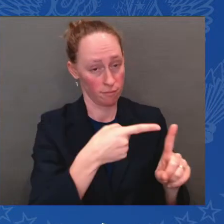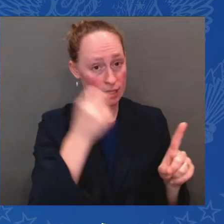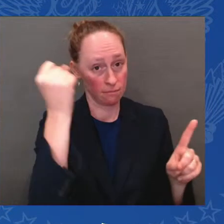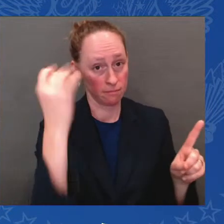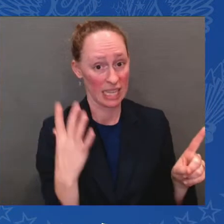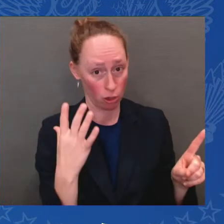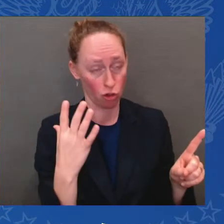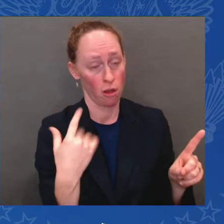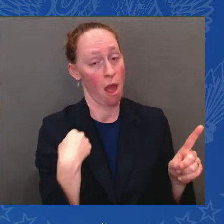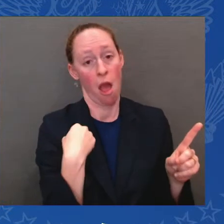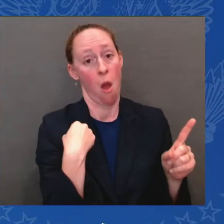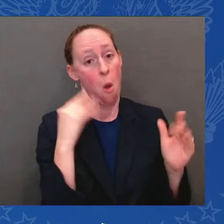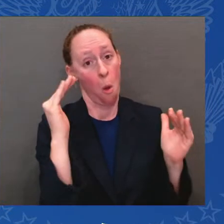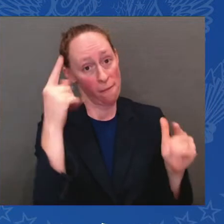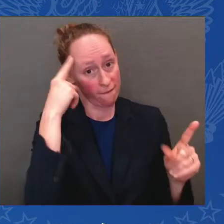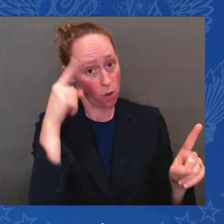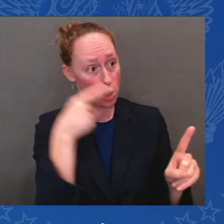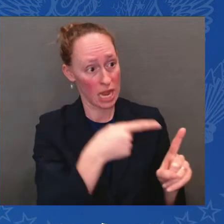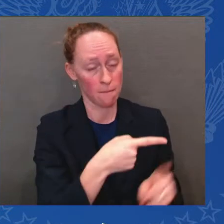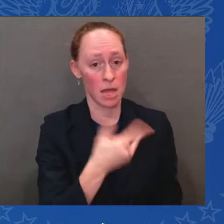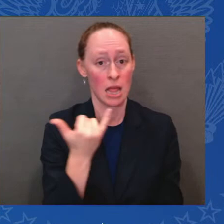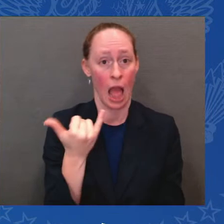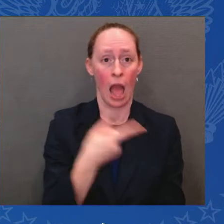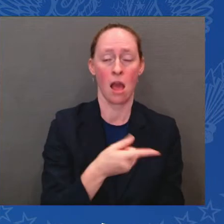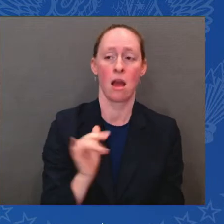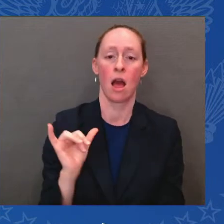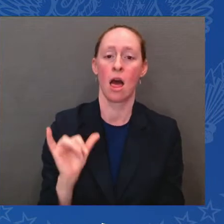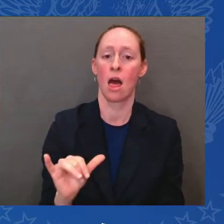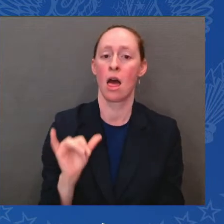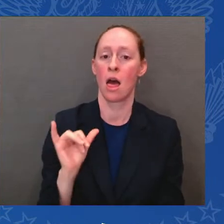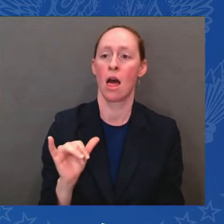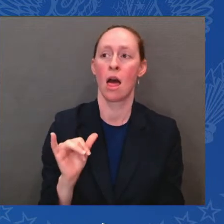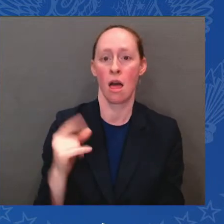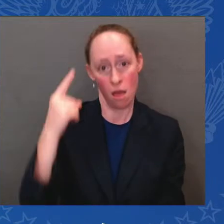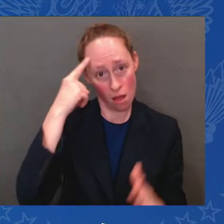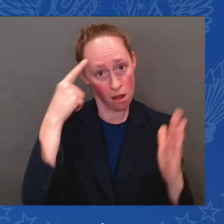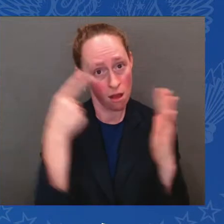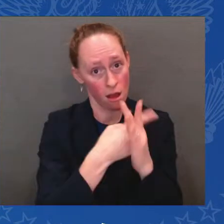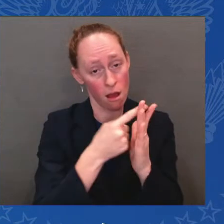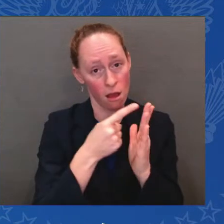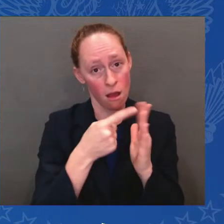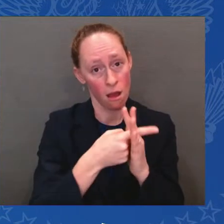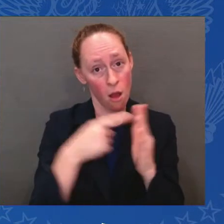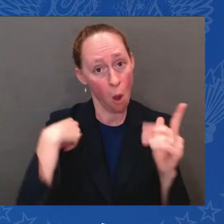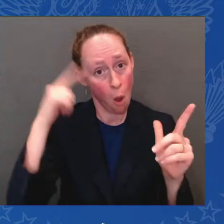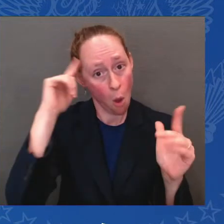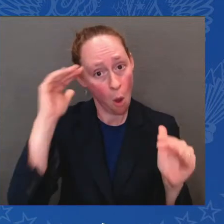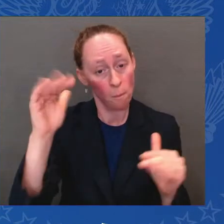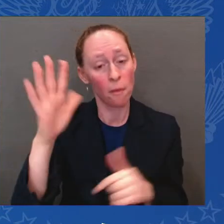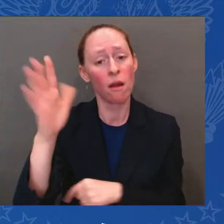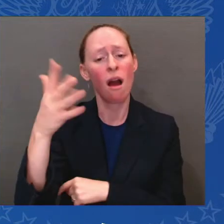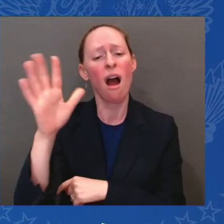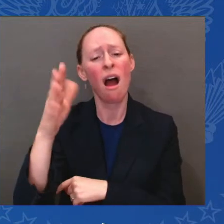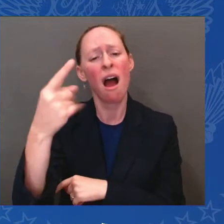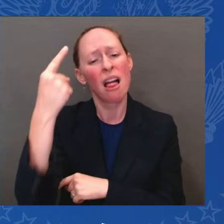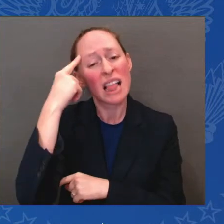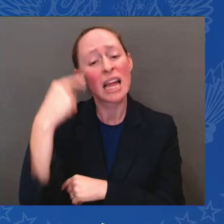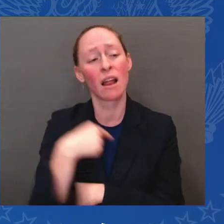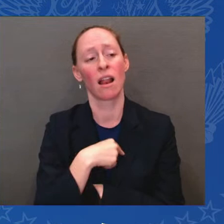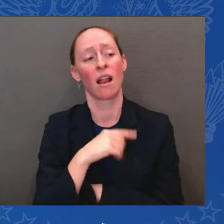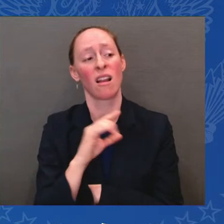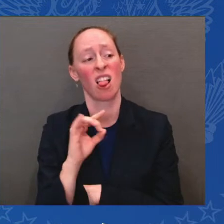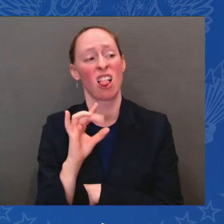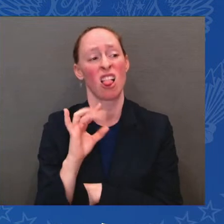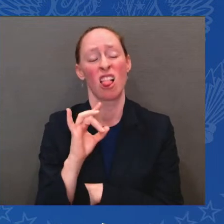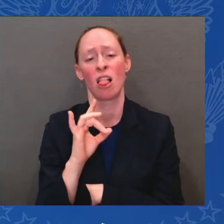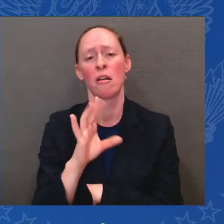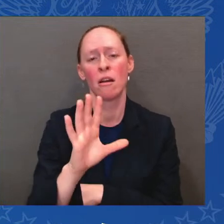I'm not being facetious. I -- anyway --